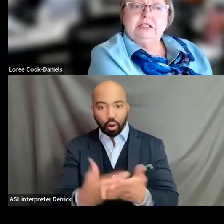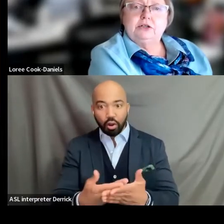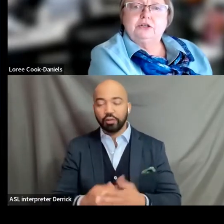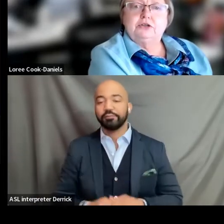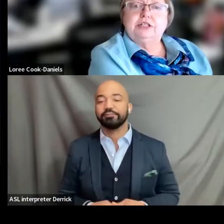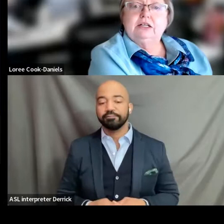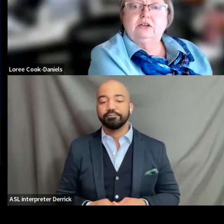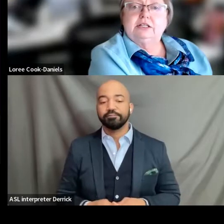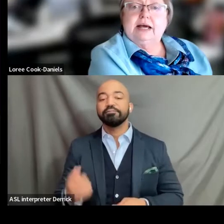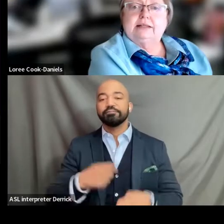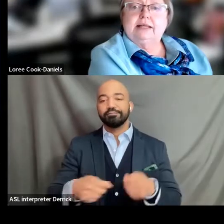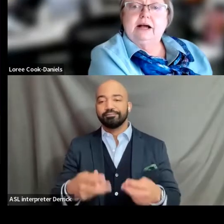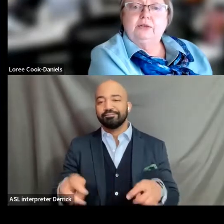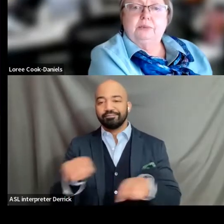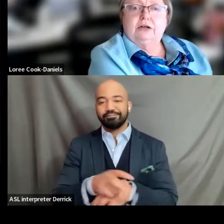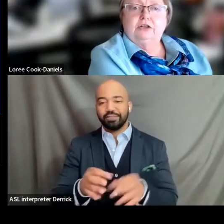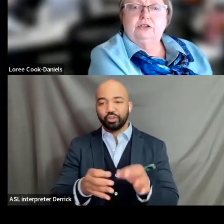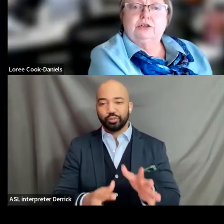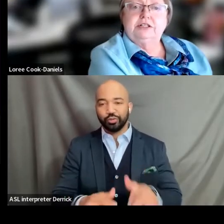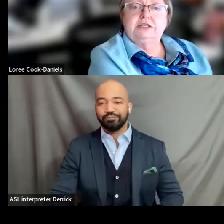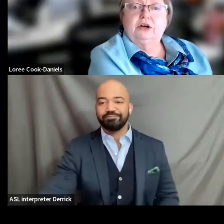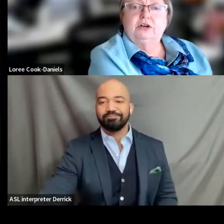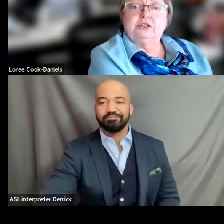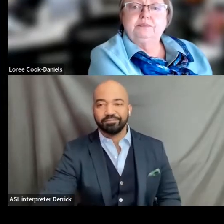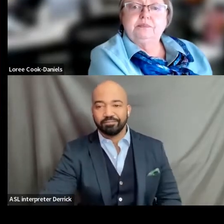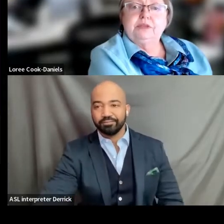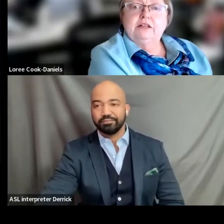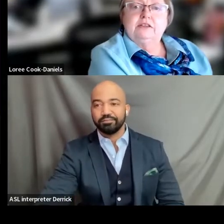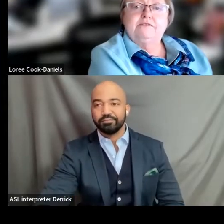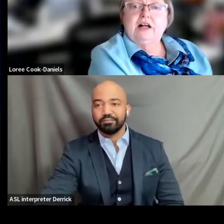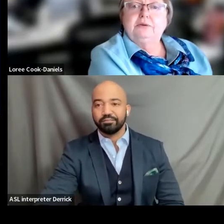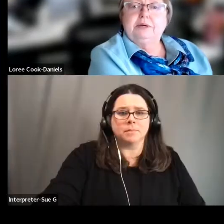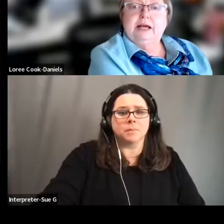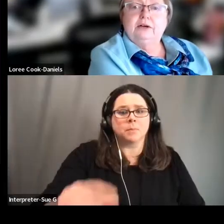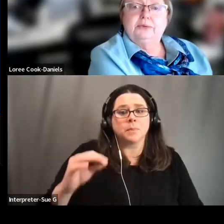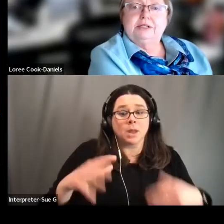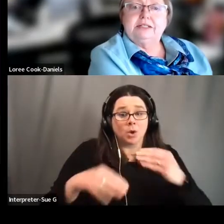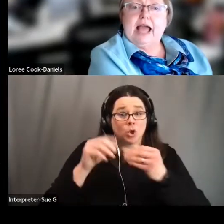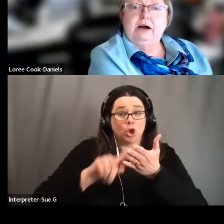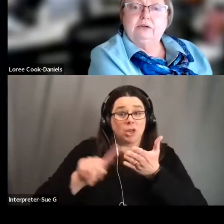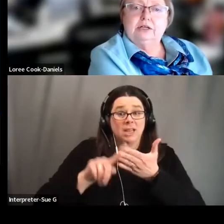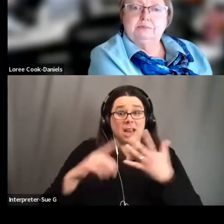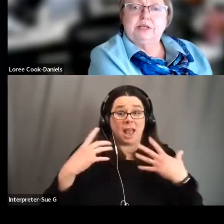Researchers then looked at the health records for these adults. The following health risk outcomes